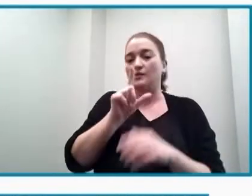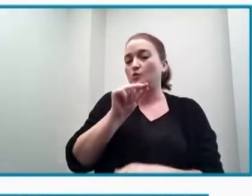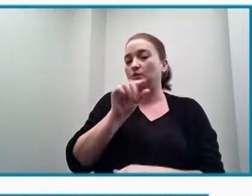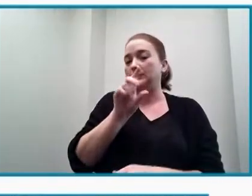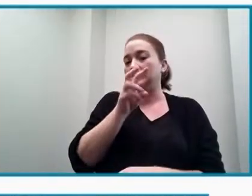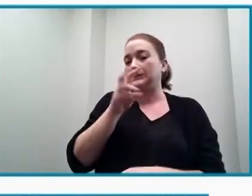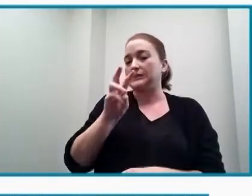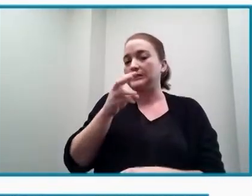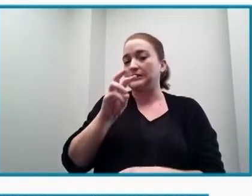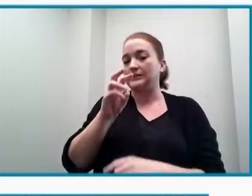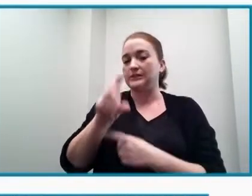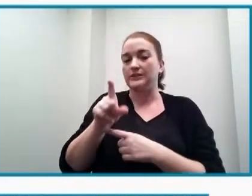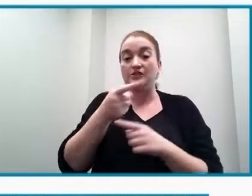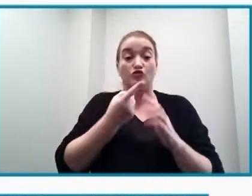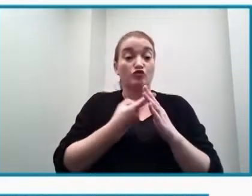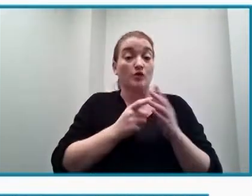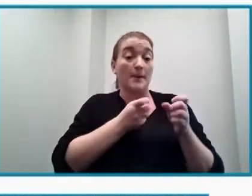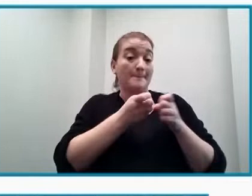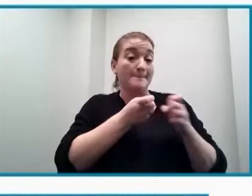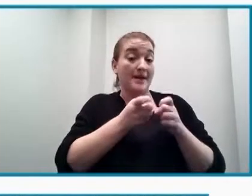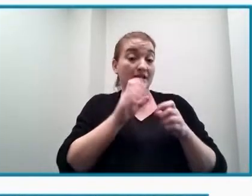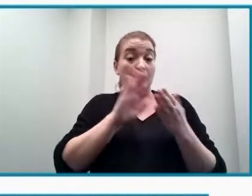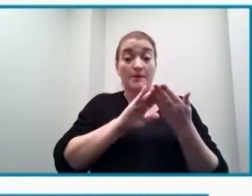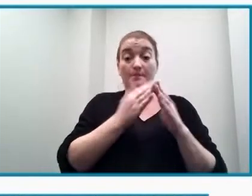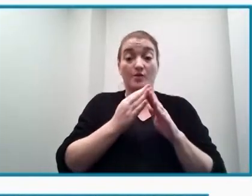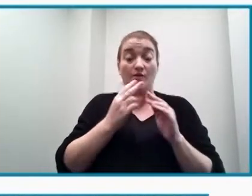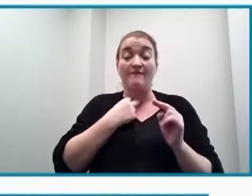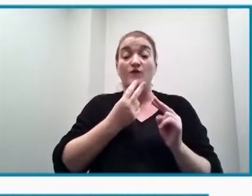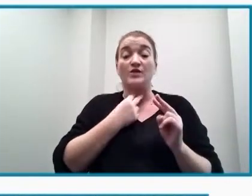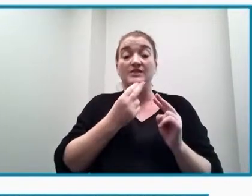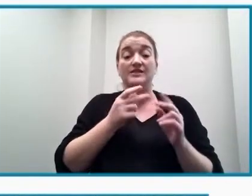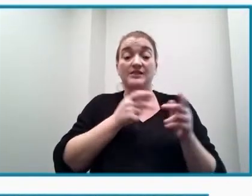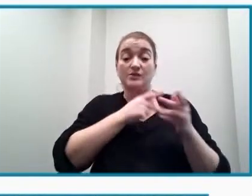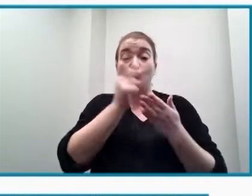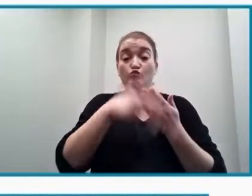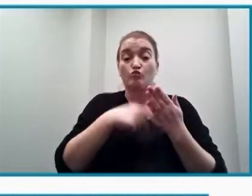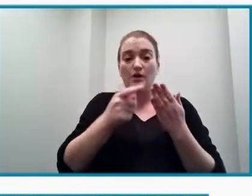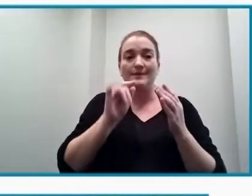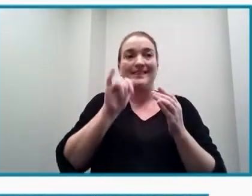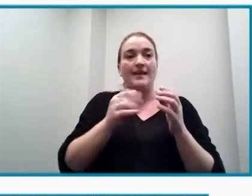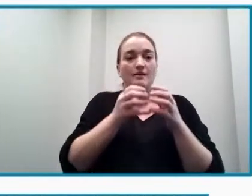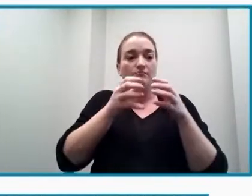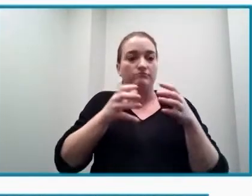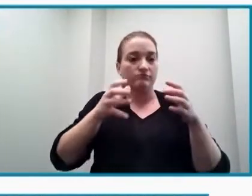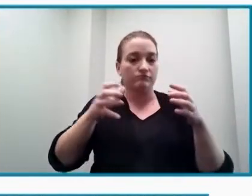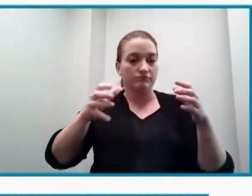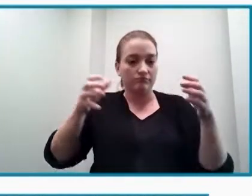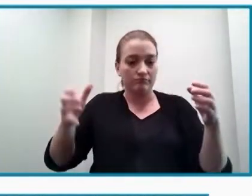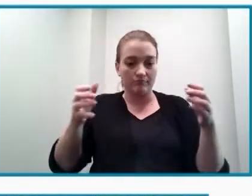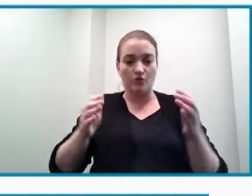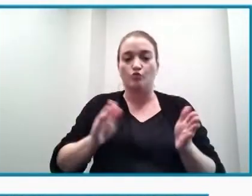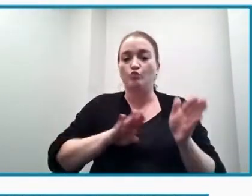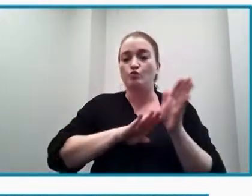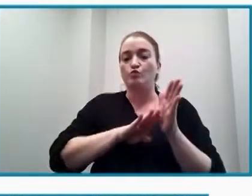managing the Community Voices program as it expanded to new genres of performance development. Haroff is a playwright, director,